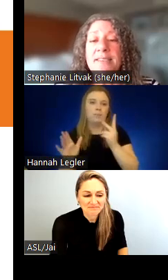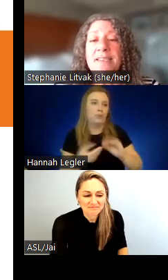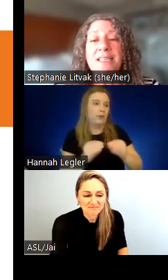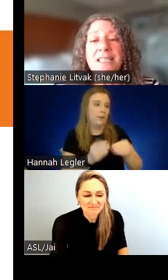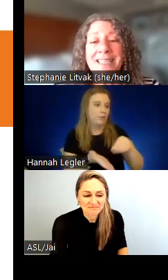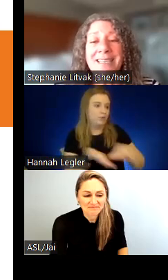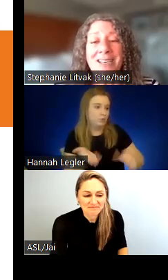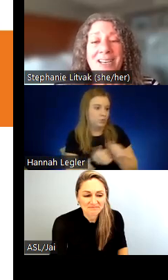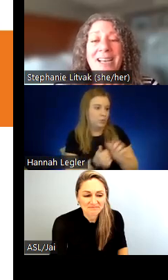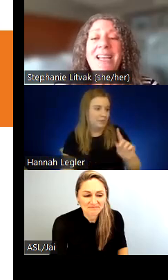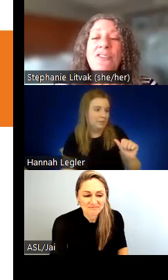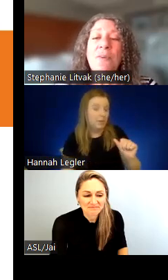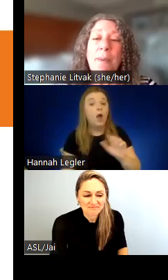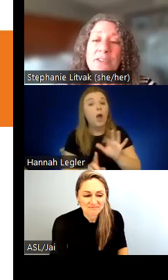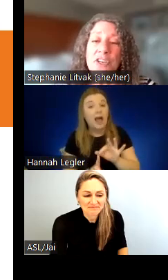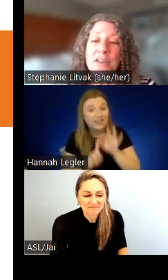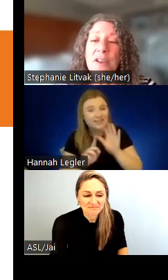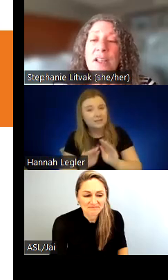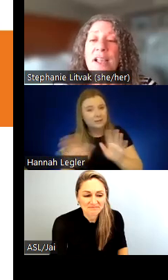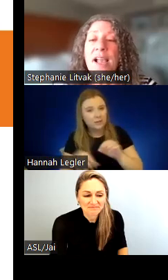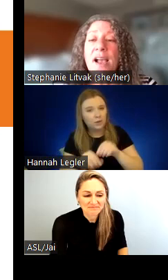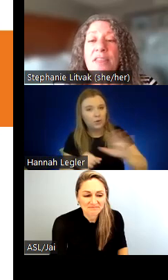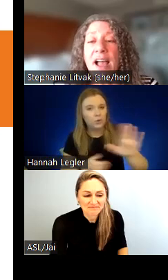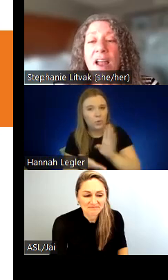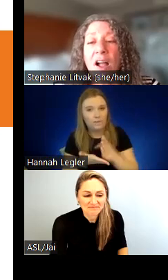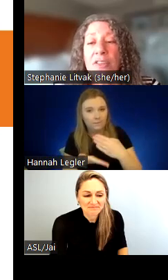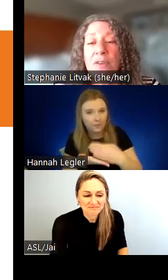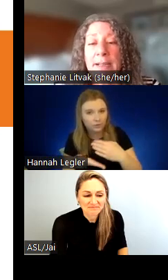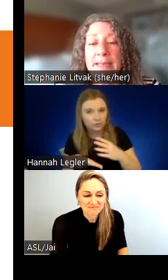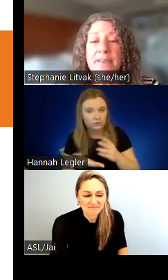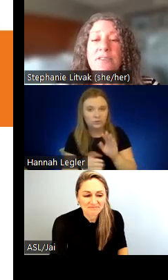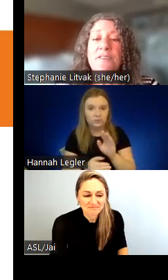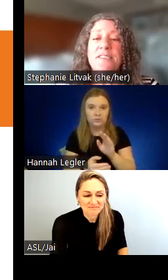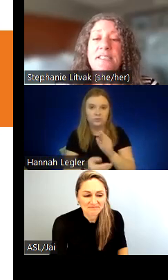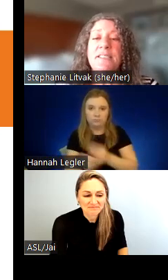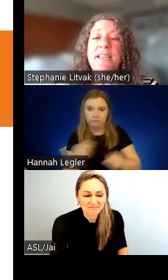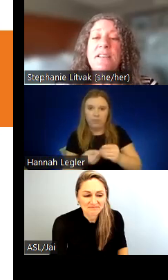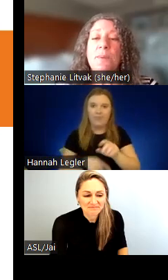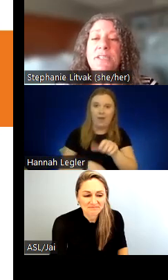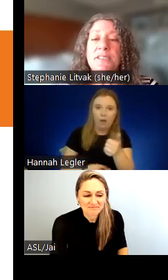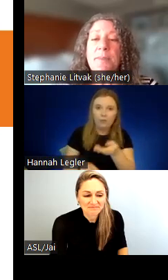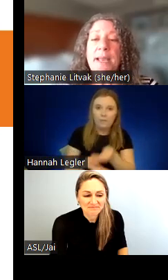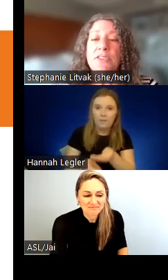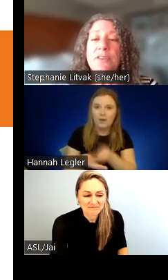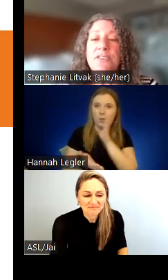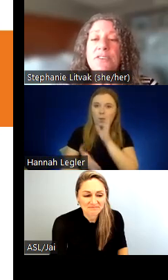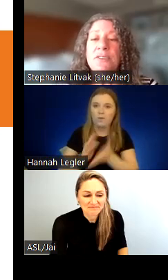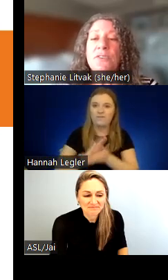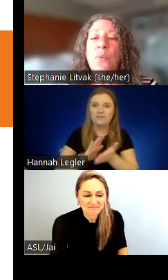it is clear in your budget that other monies are facilitating the participation of students